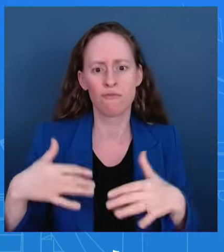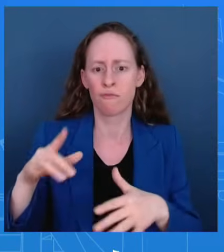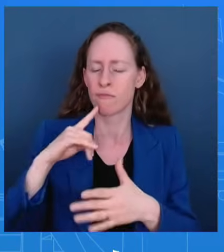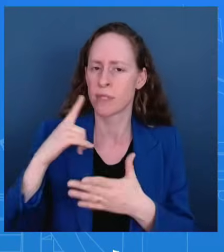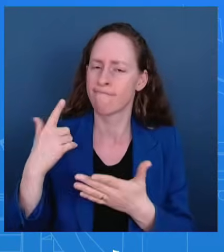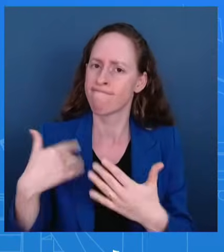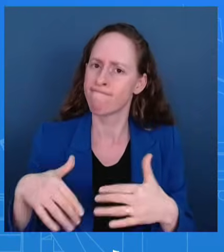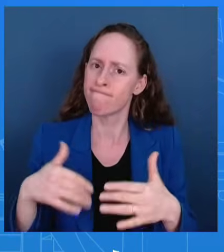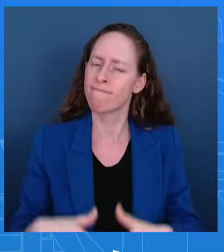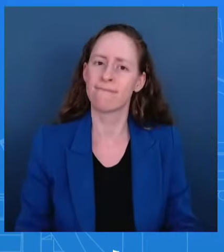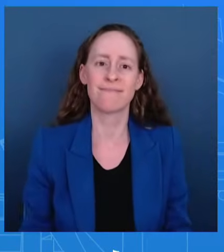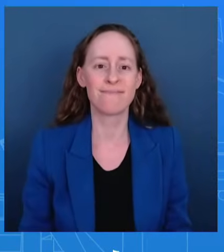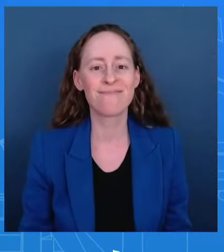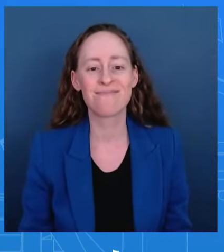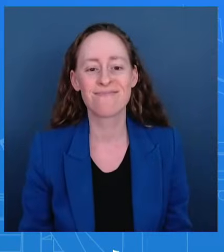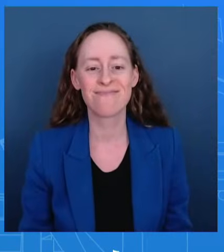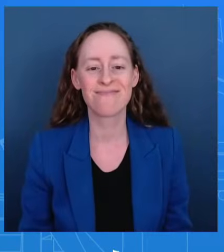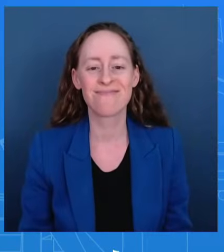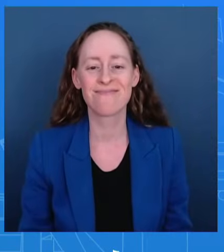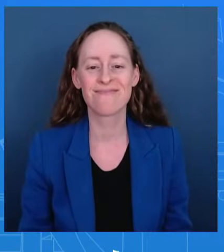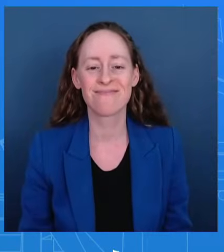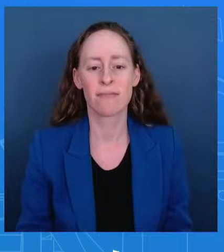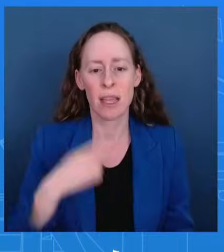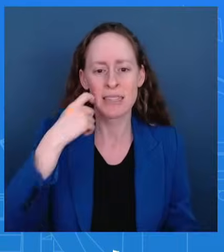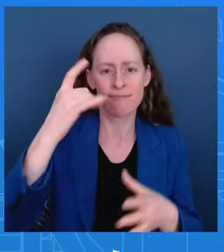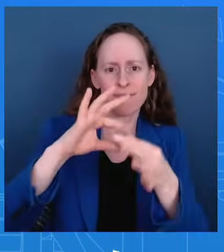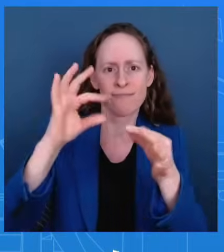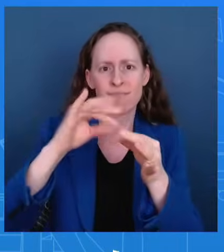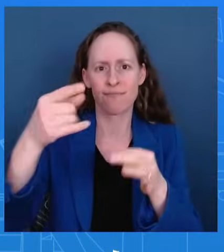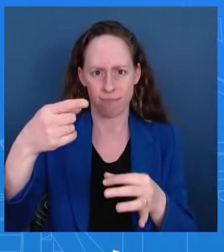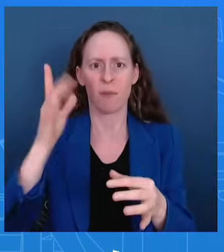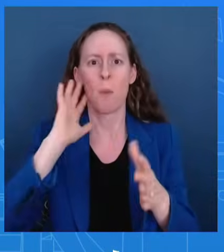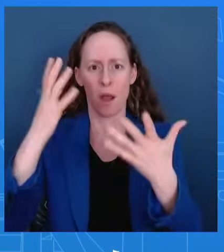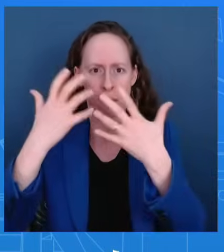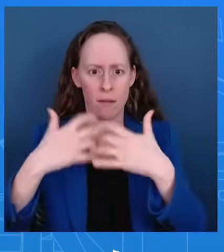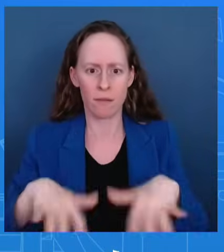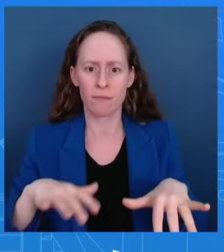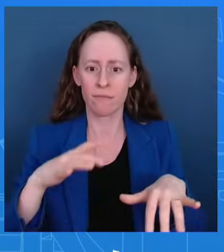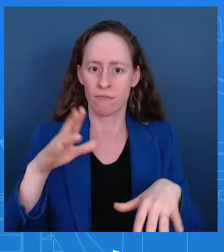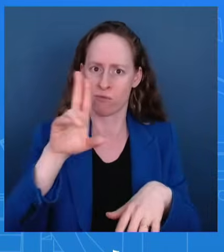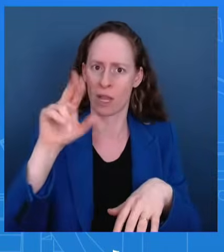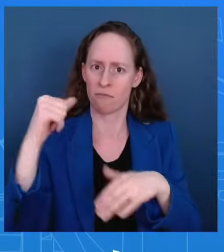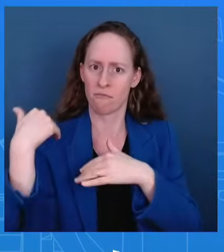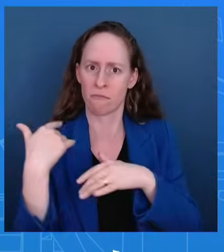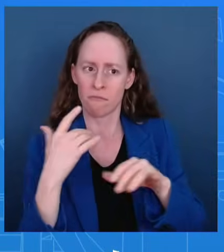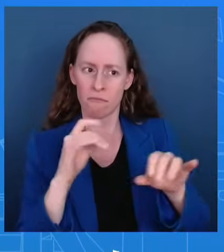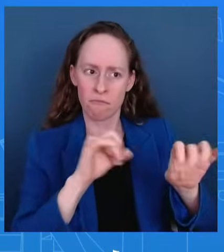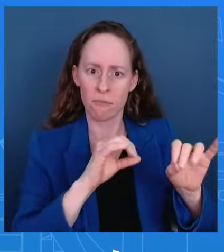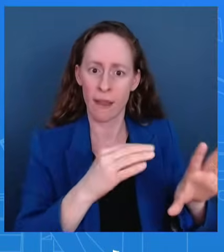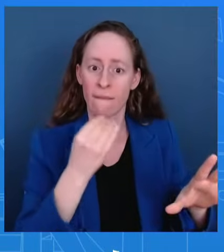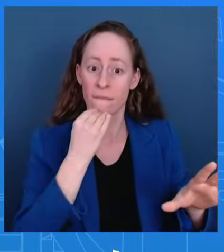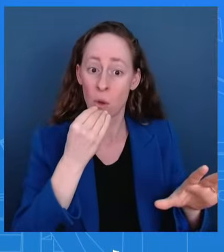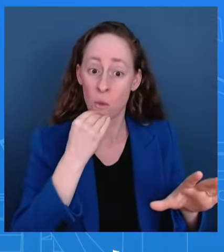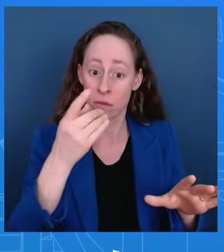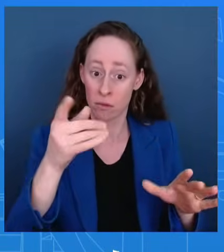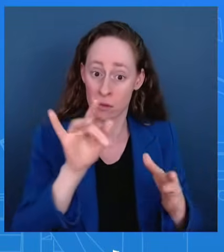U.N. agency is going to be in charge. Is that -- does this include UNRWA? And second, will be any supervision by the IDF